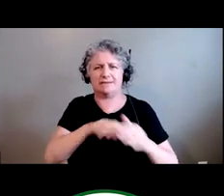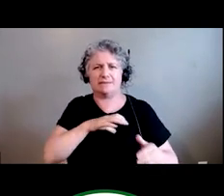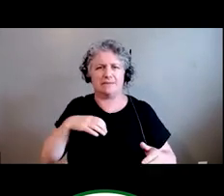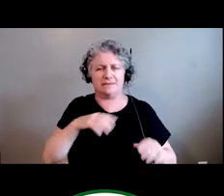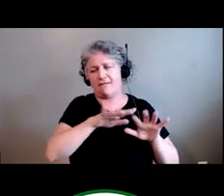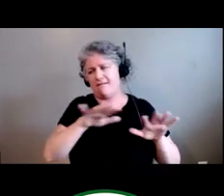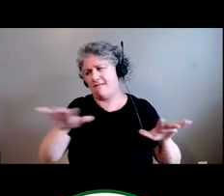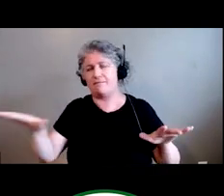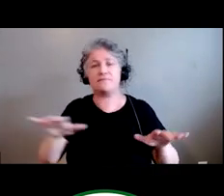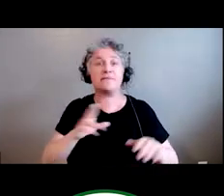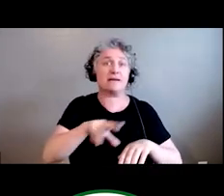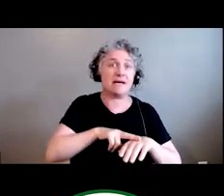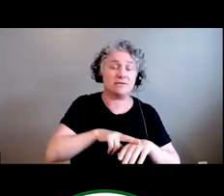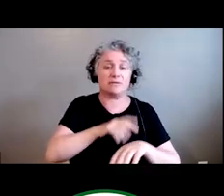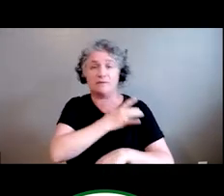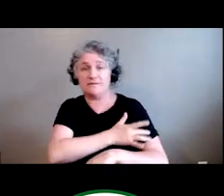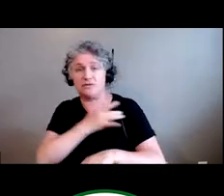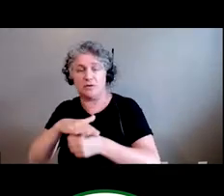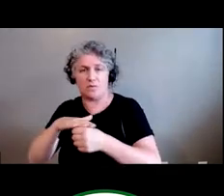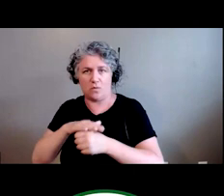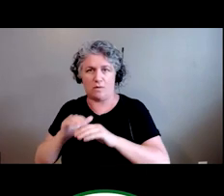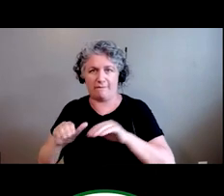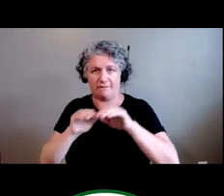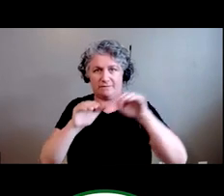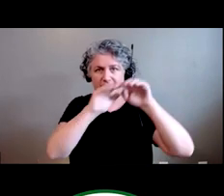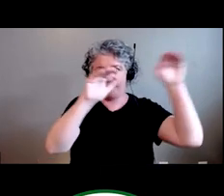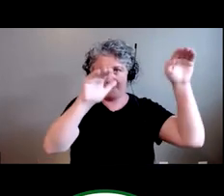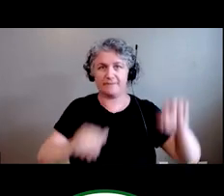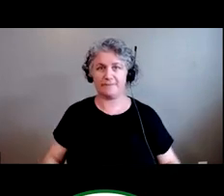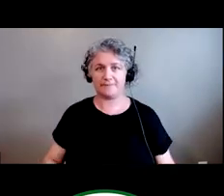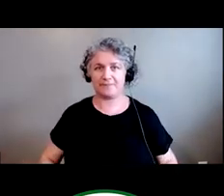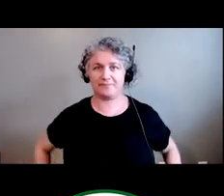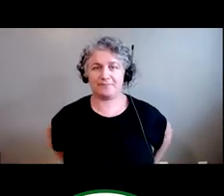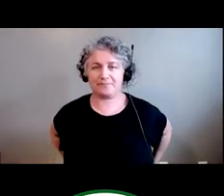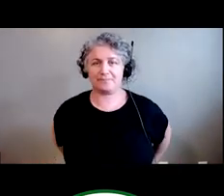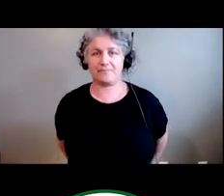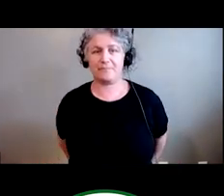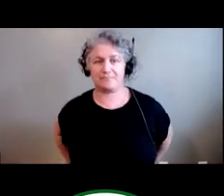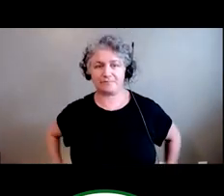In their presentation, Mark and Heather speak from off camera and alternate turns speaking